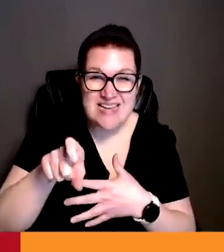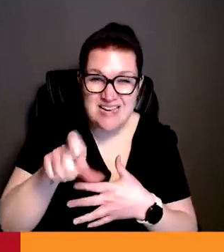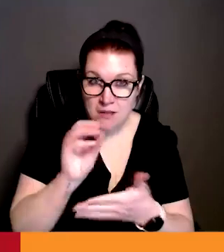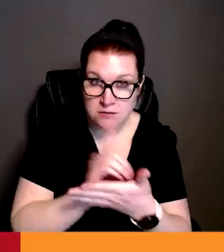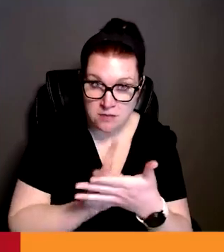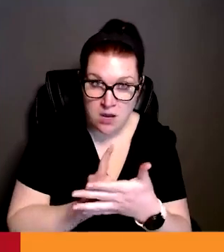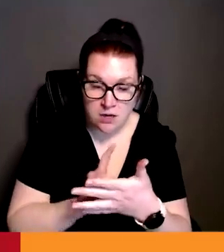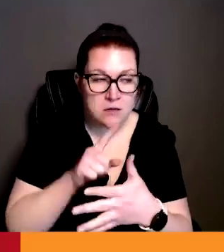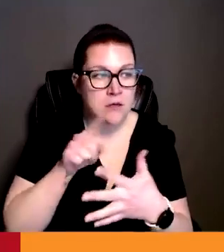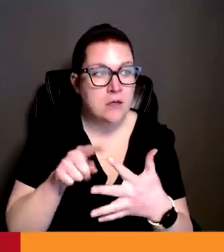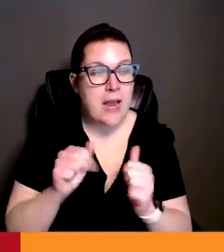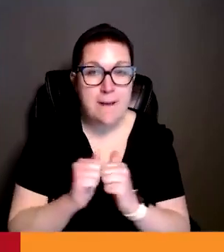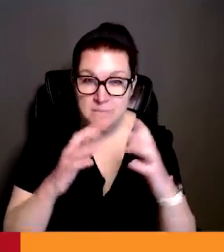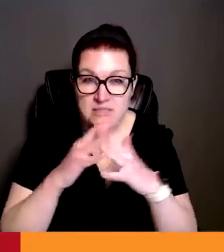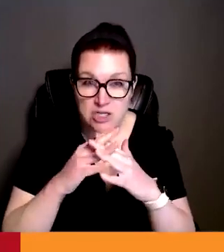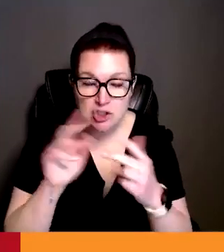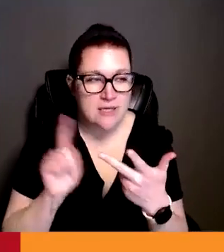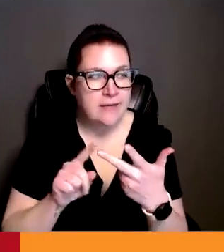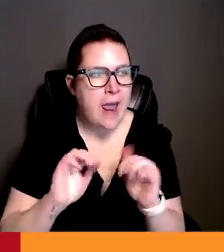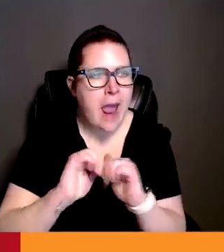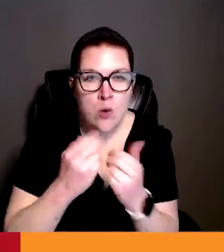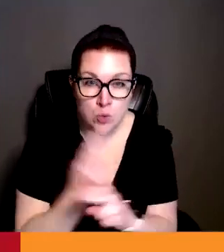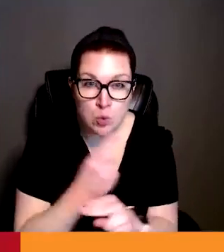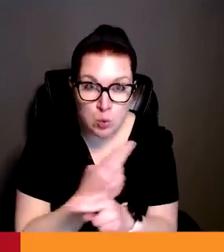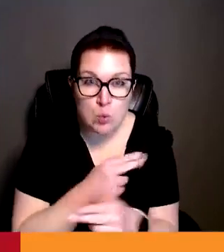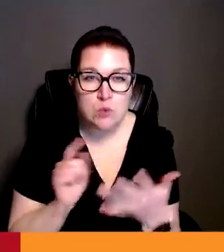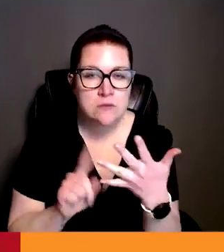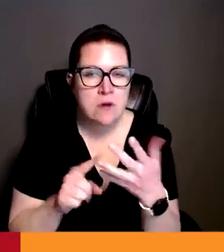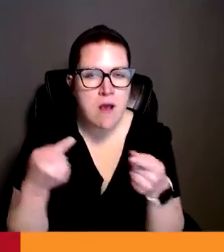implementation, usability, alignment with the AI principles